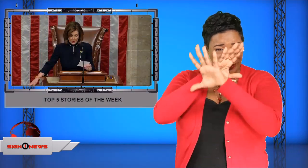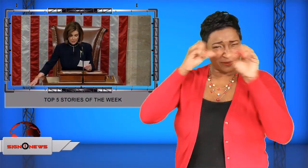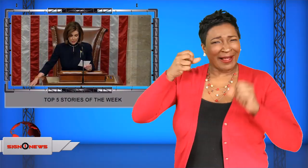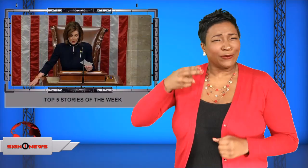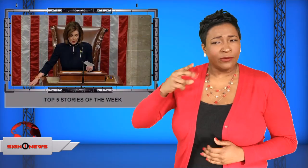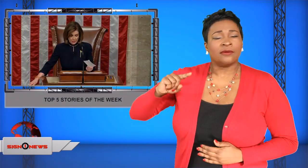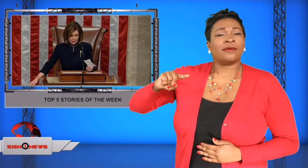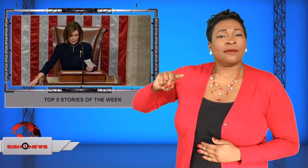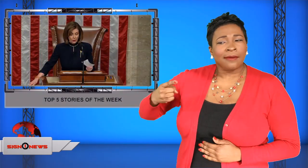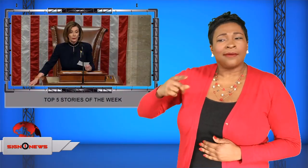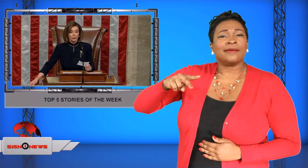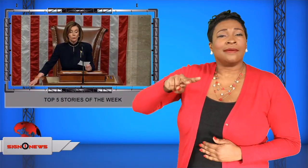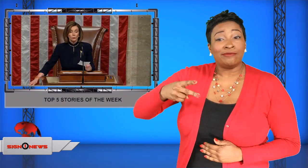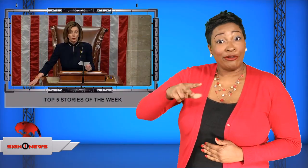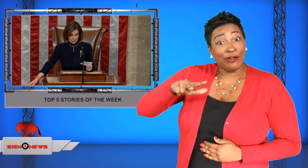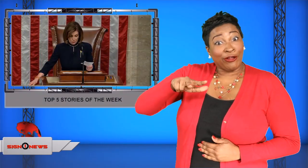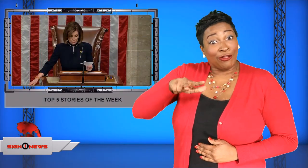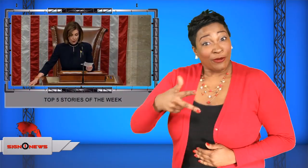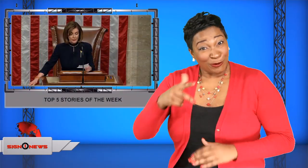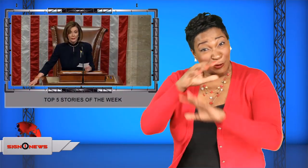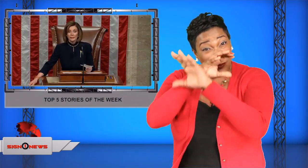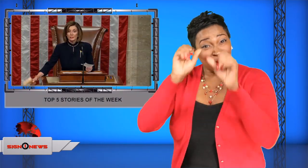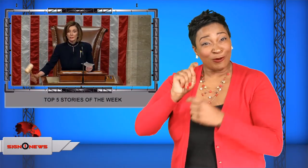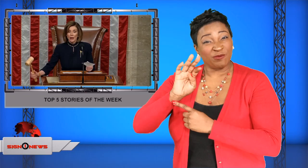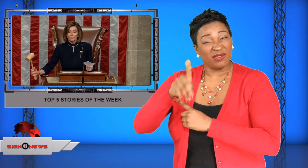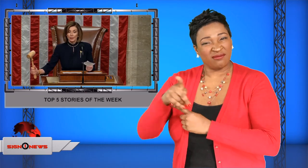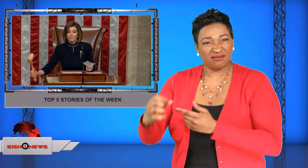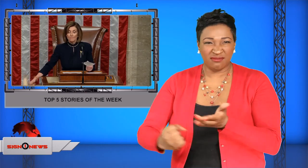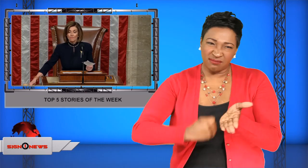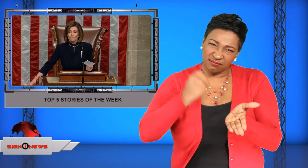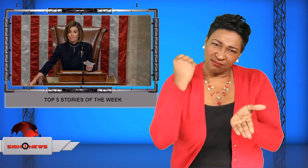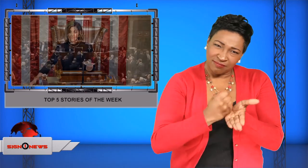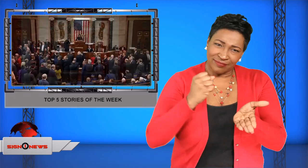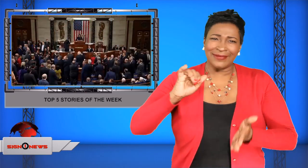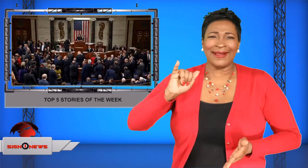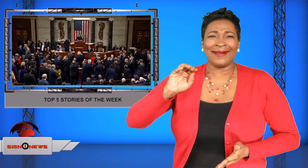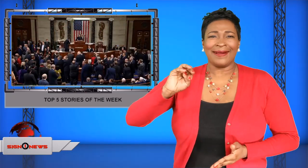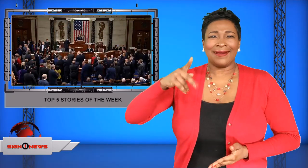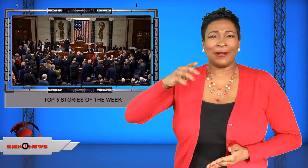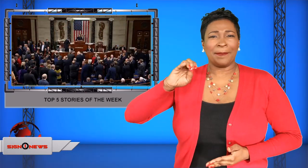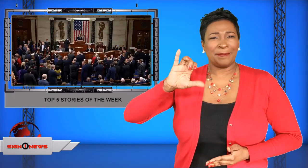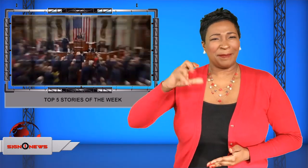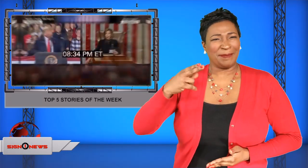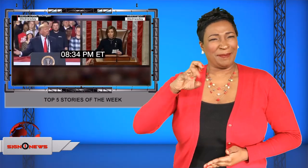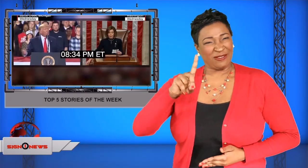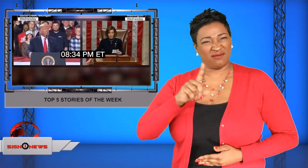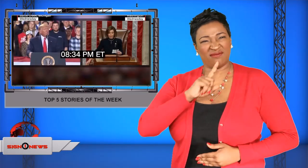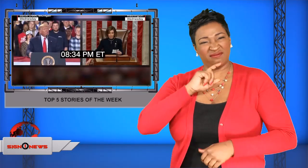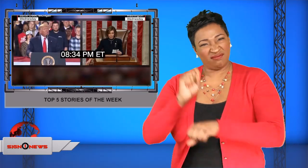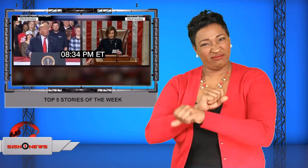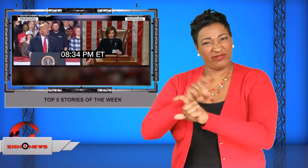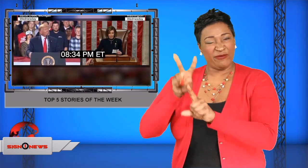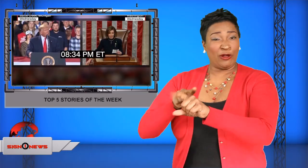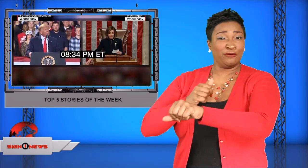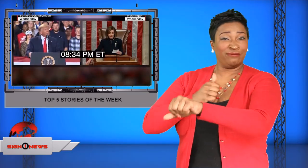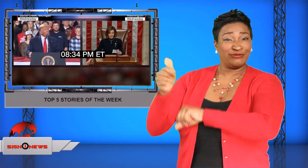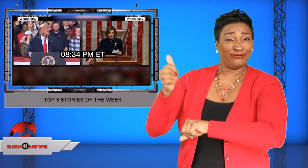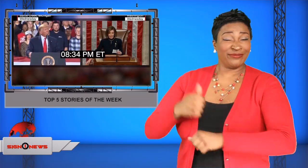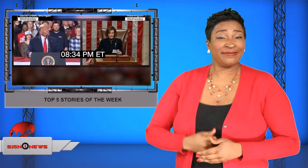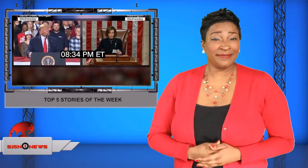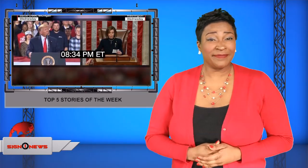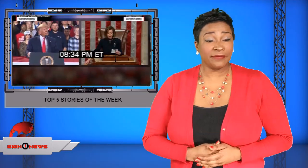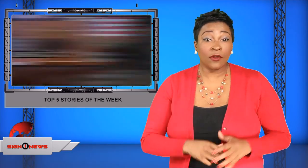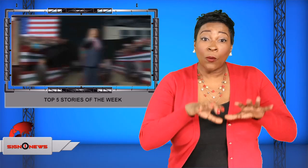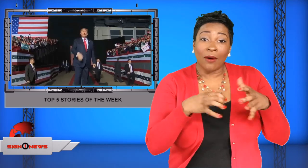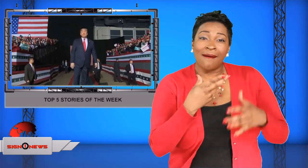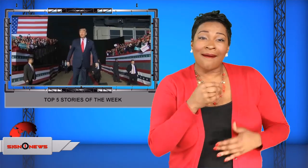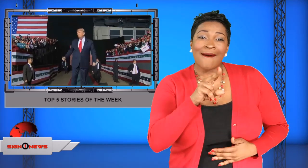President Trump became the third president in US history to be impeached.